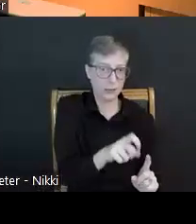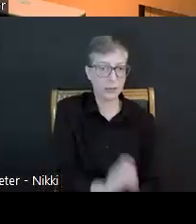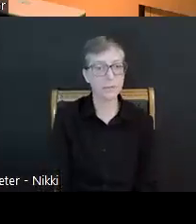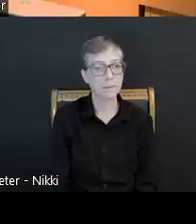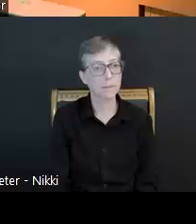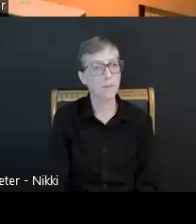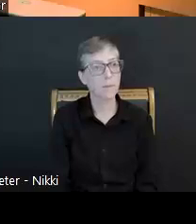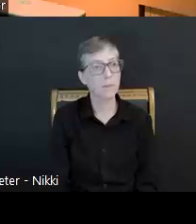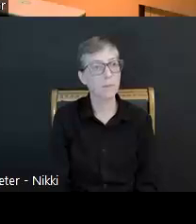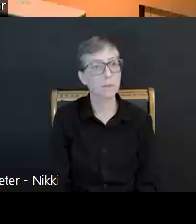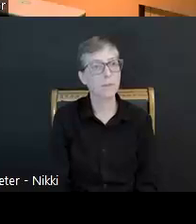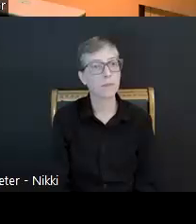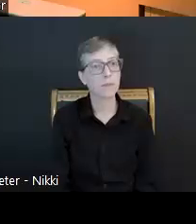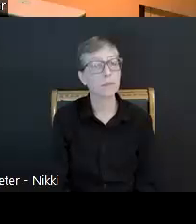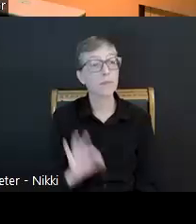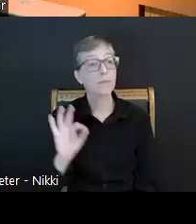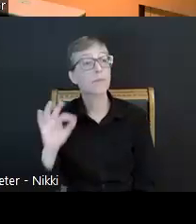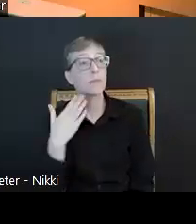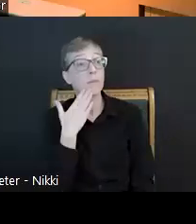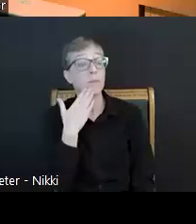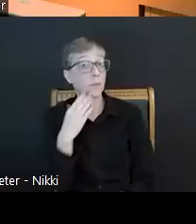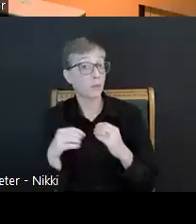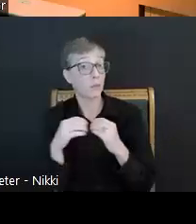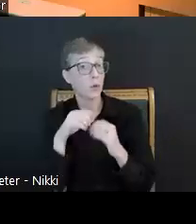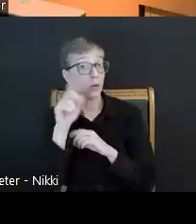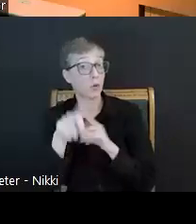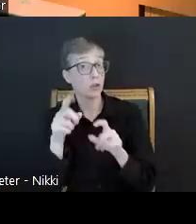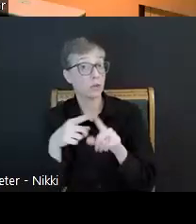thank you are there any more questions in the room before I jump in with some of my own questions